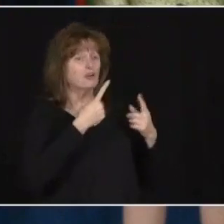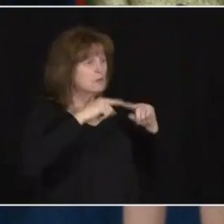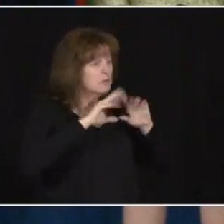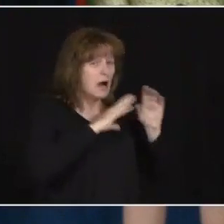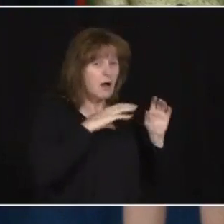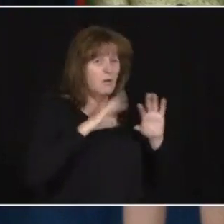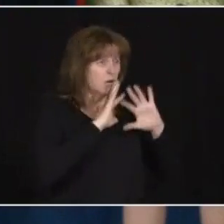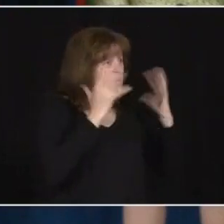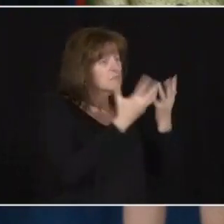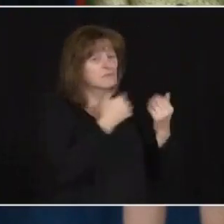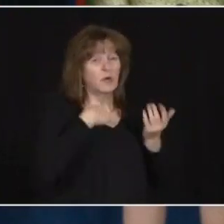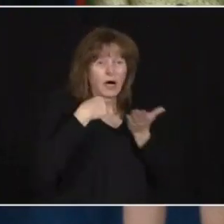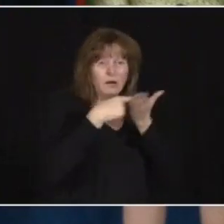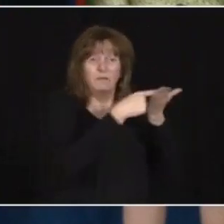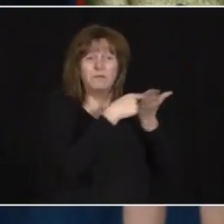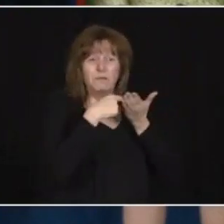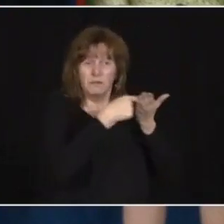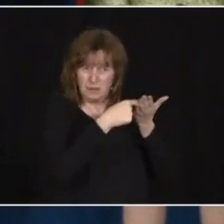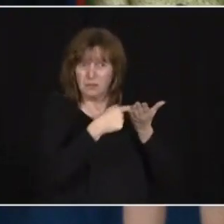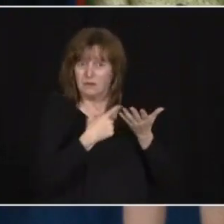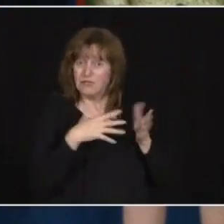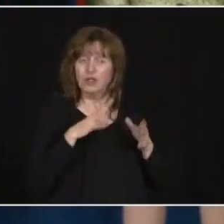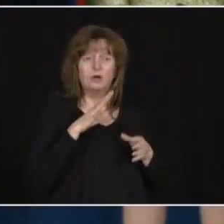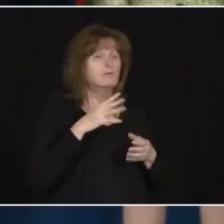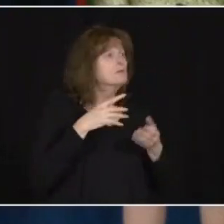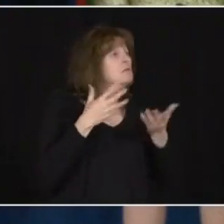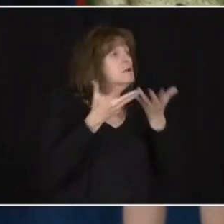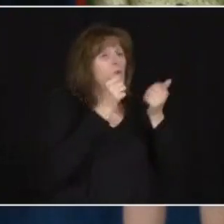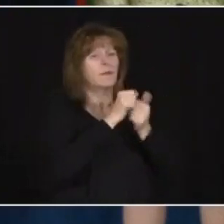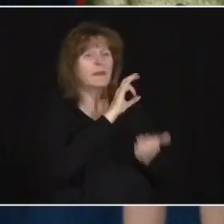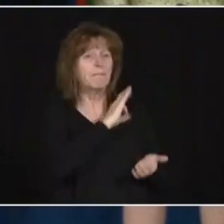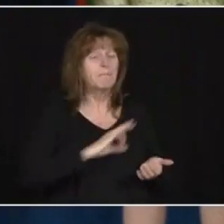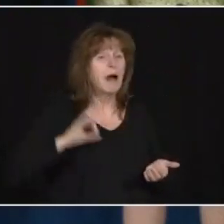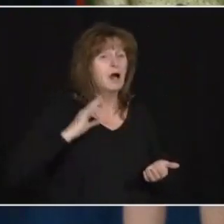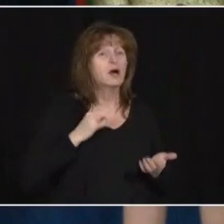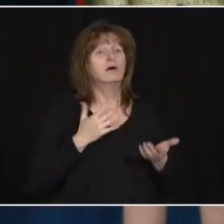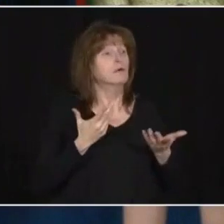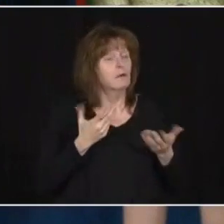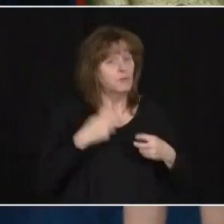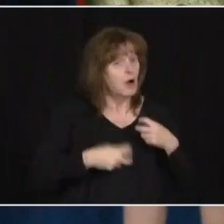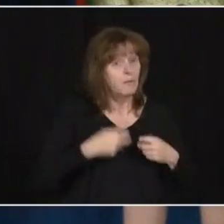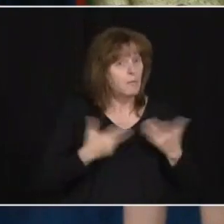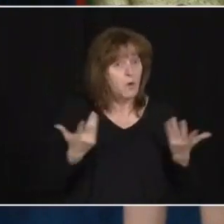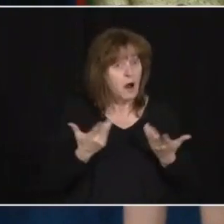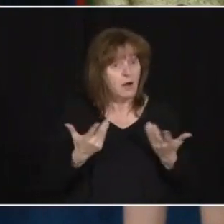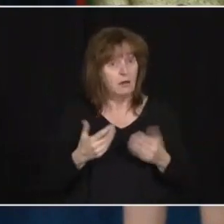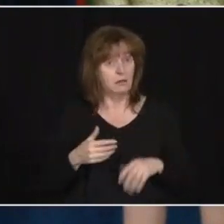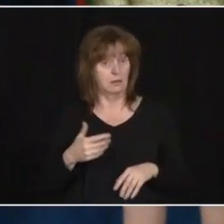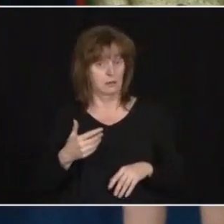The problem is there is no border around Toronto, around the GTA. Sure enough, if you open up